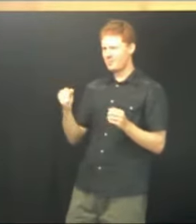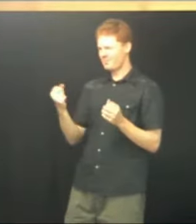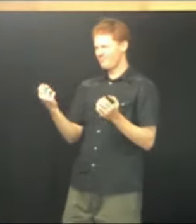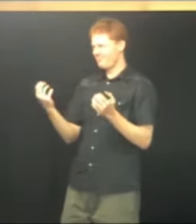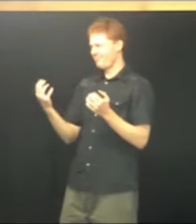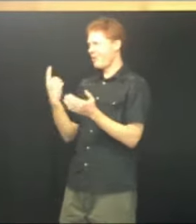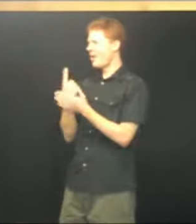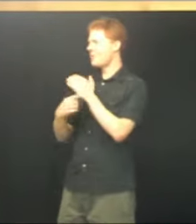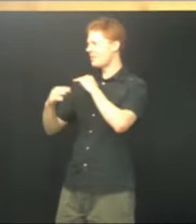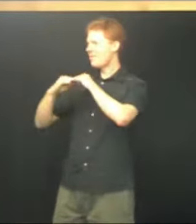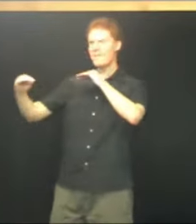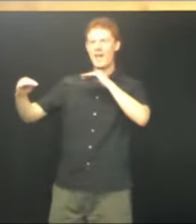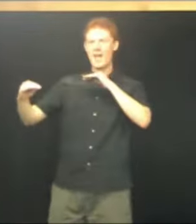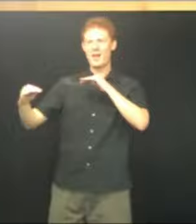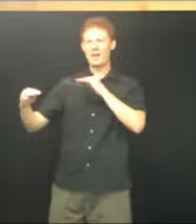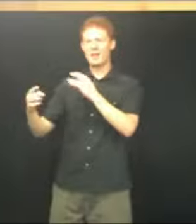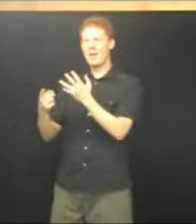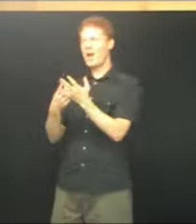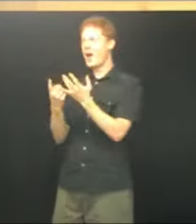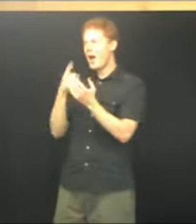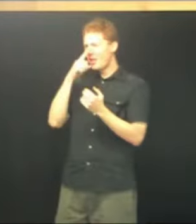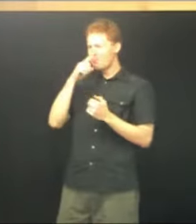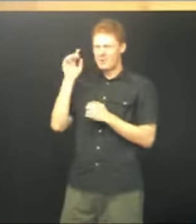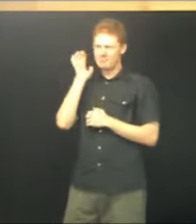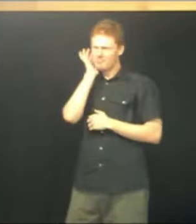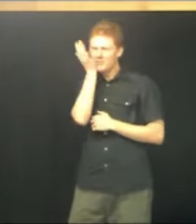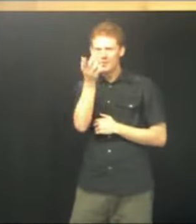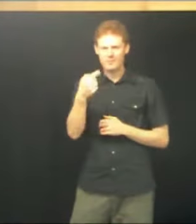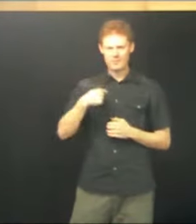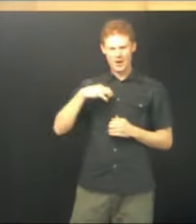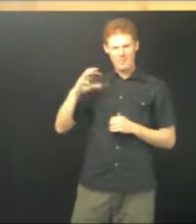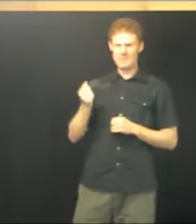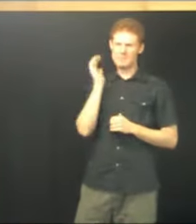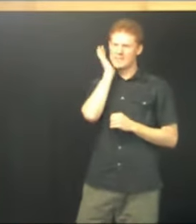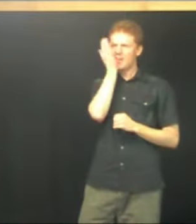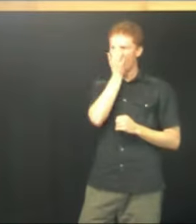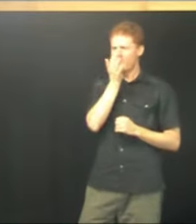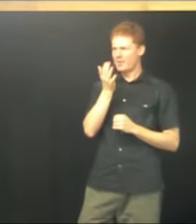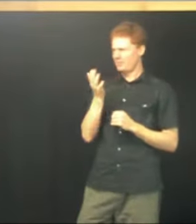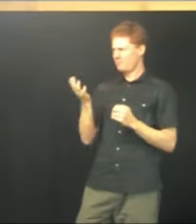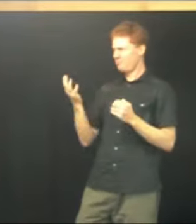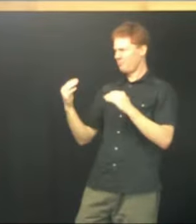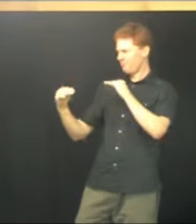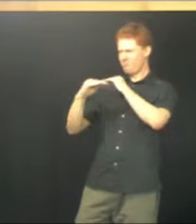It is just playing fair. Since others are selfish I must be selfish as well